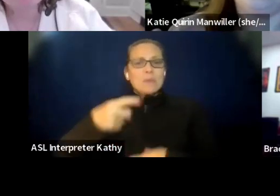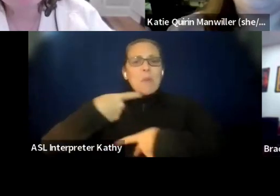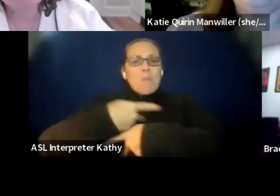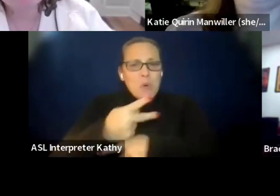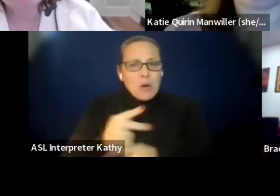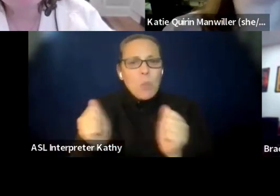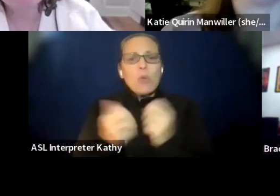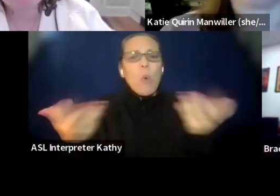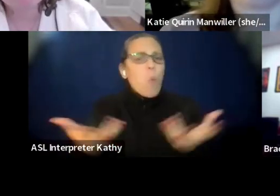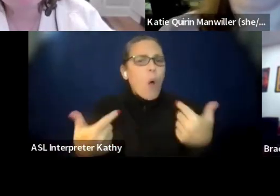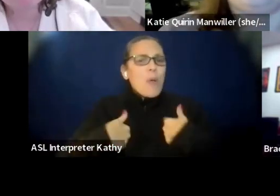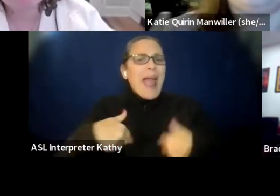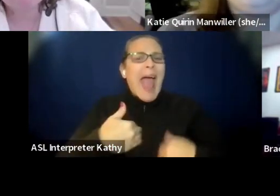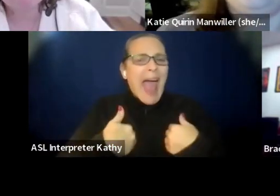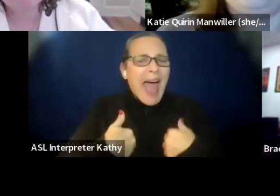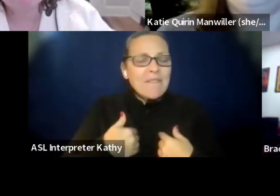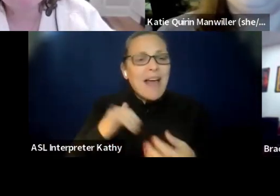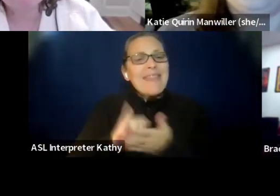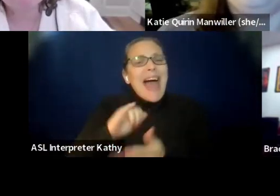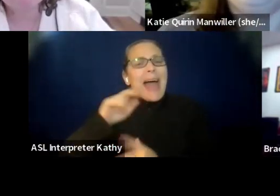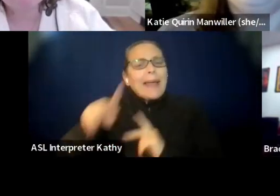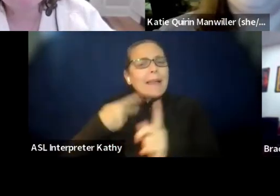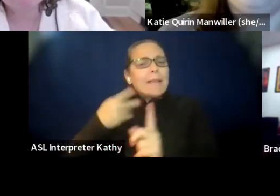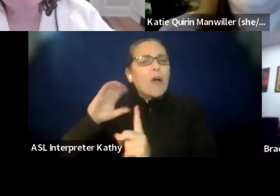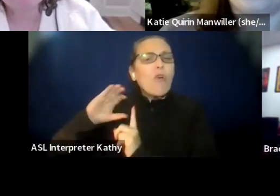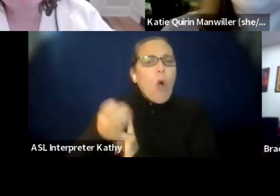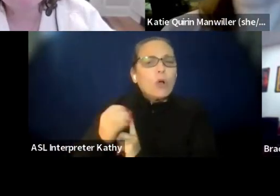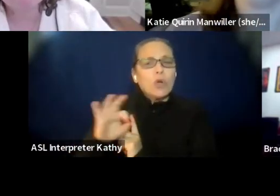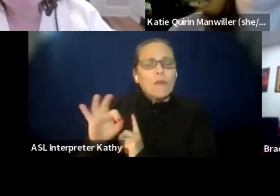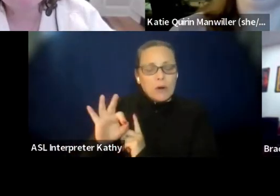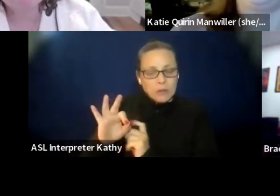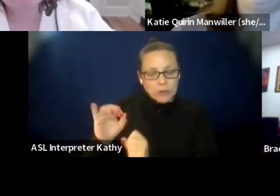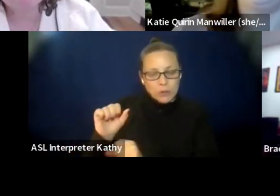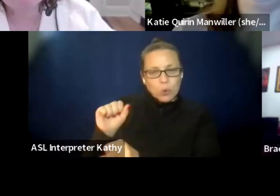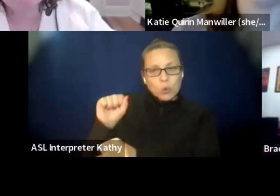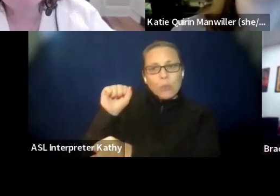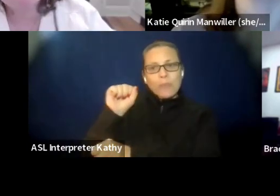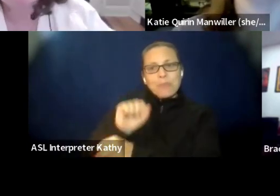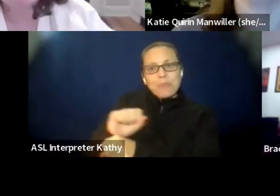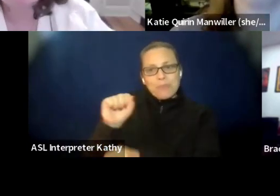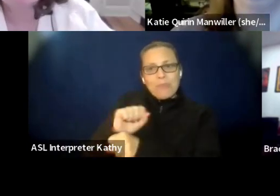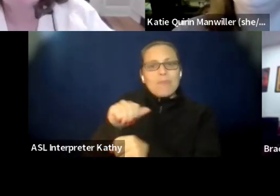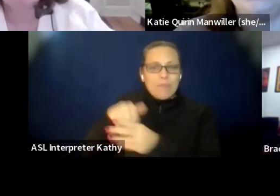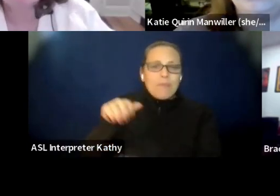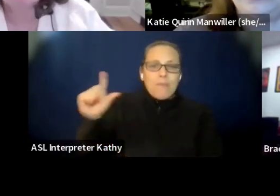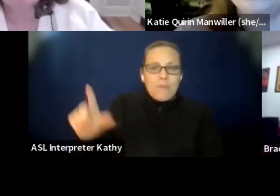We have to do more with less and we have to be really productive with what we